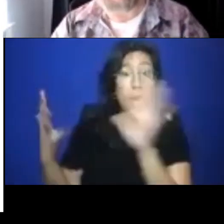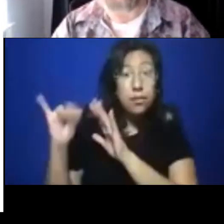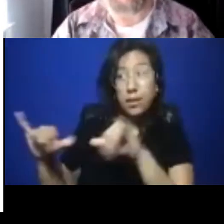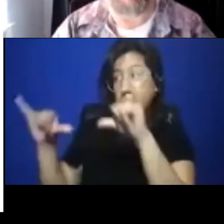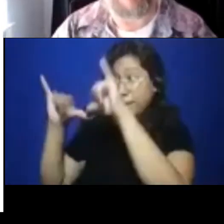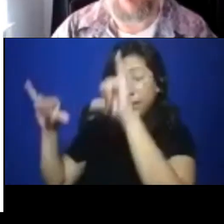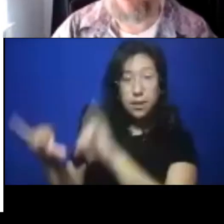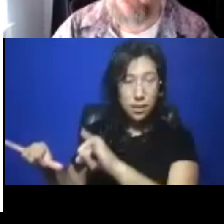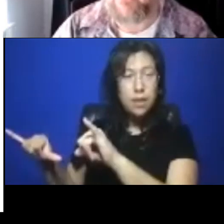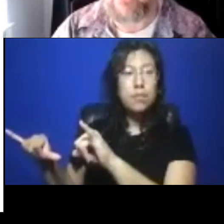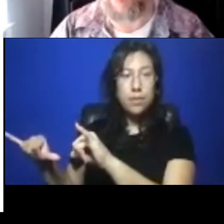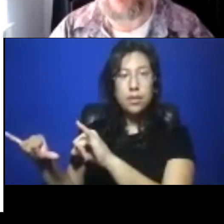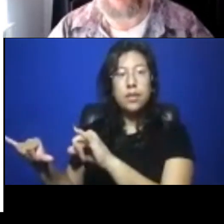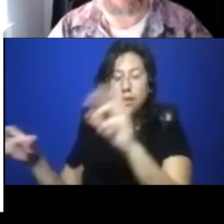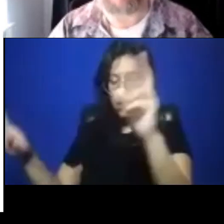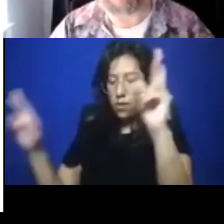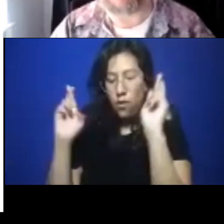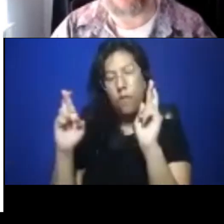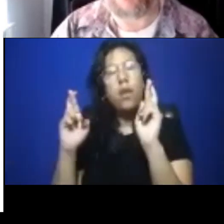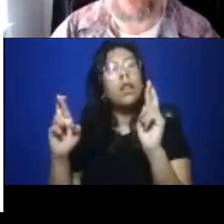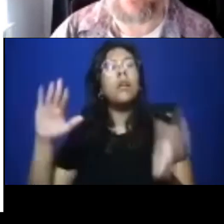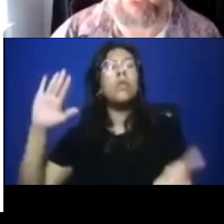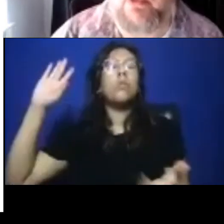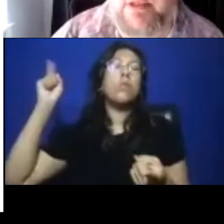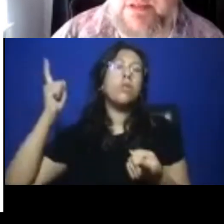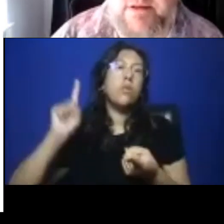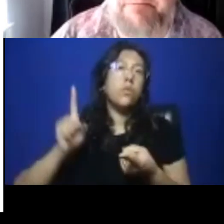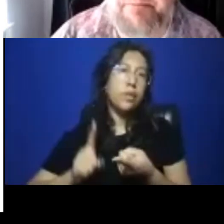we will be hopefully reducing that suicide risk.